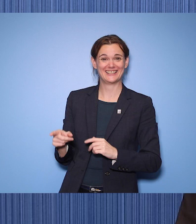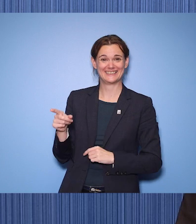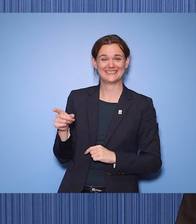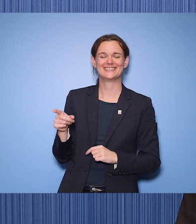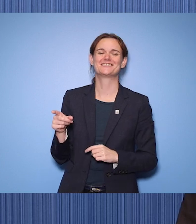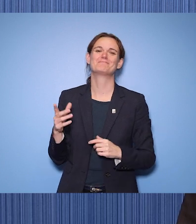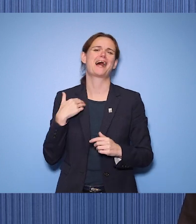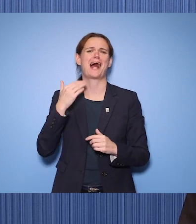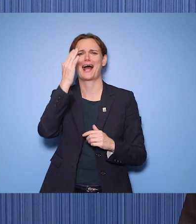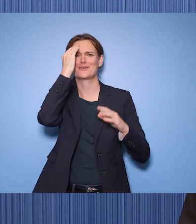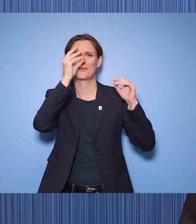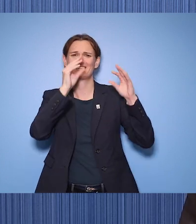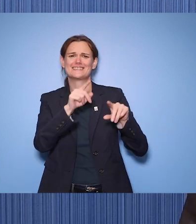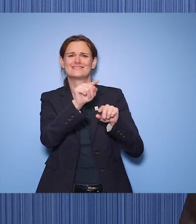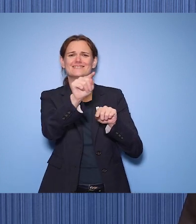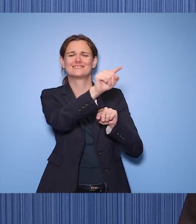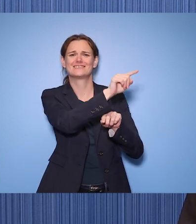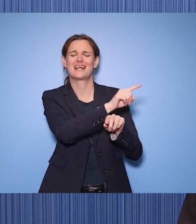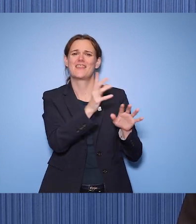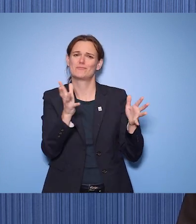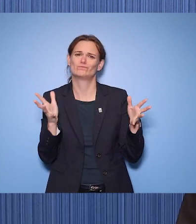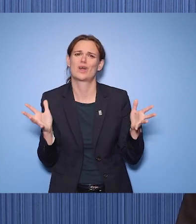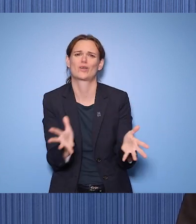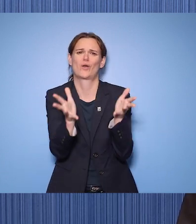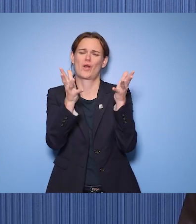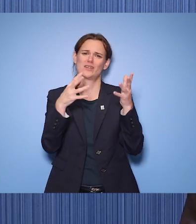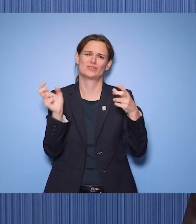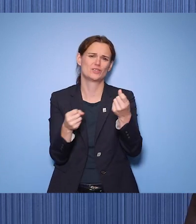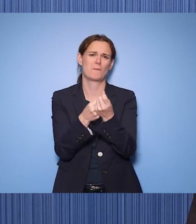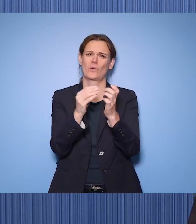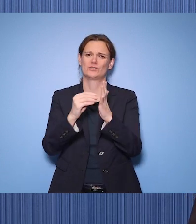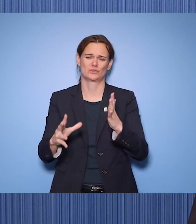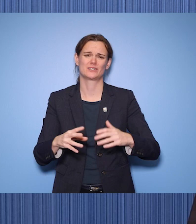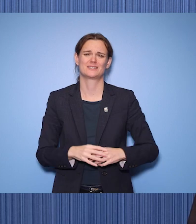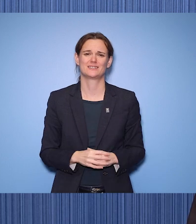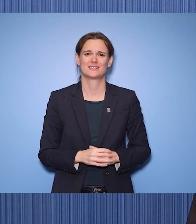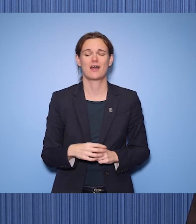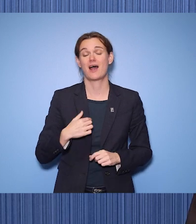the instructors at the college encourage students to do their best. I am proud to celebrate all